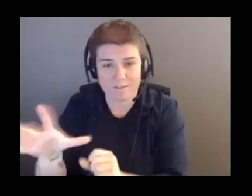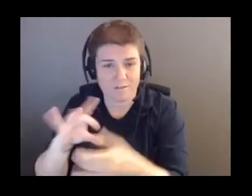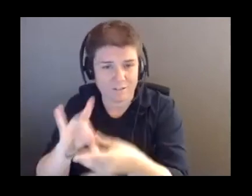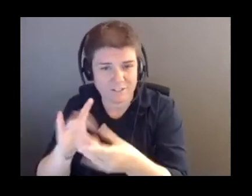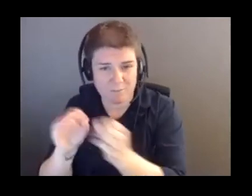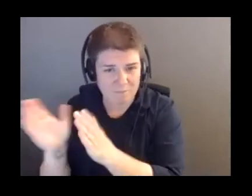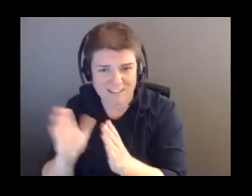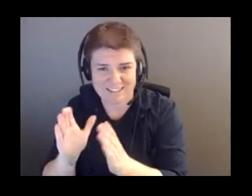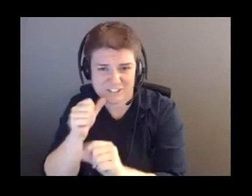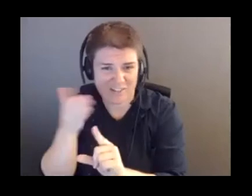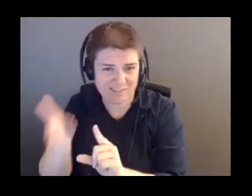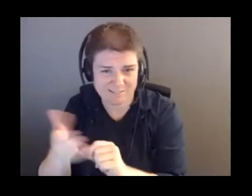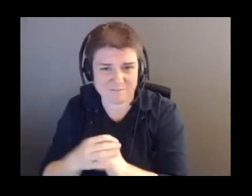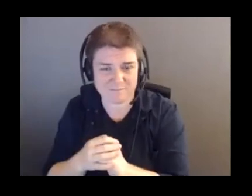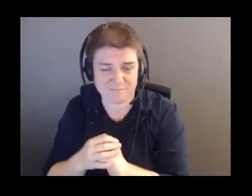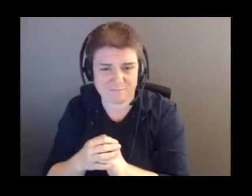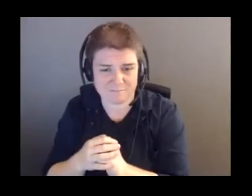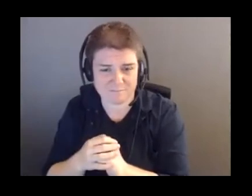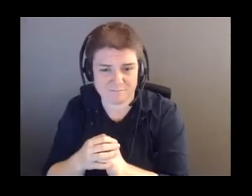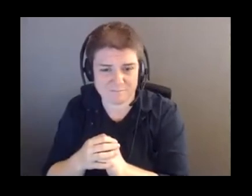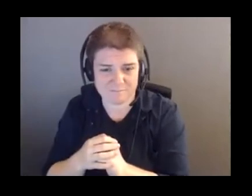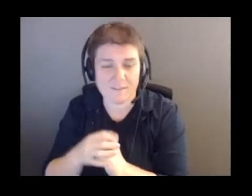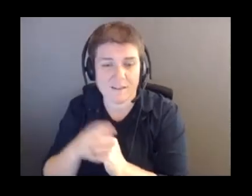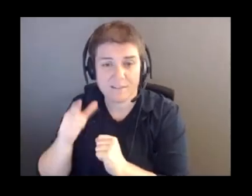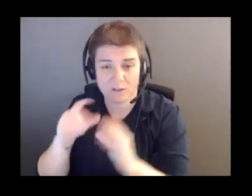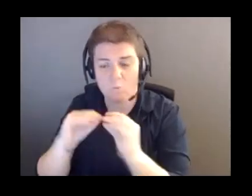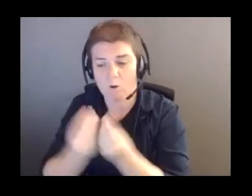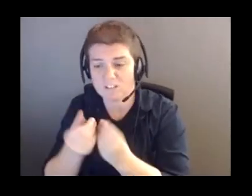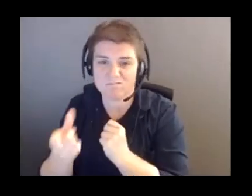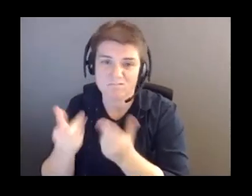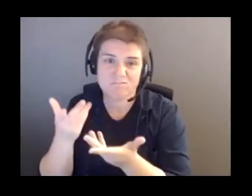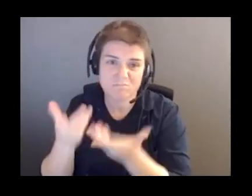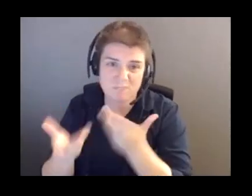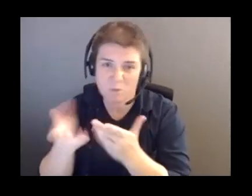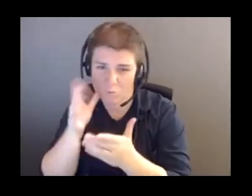support their project. This organization might be more likely to end up with a weaker score.